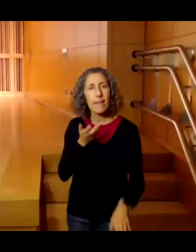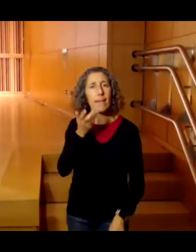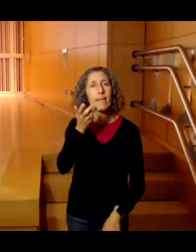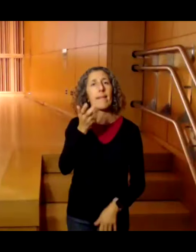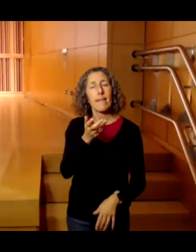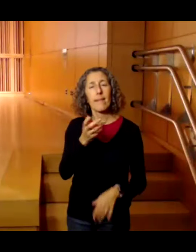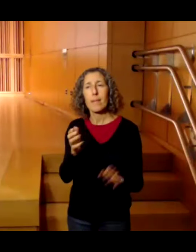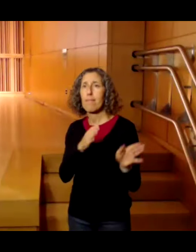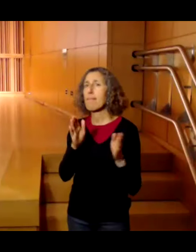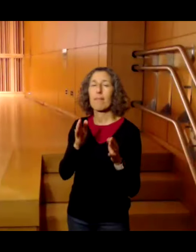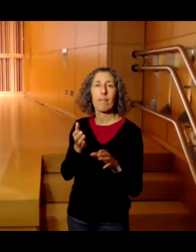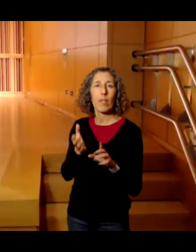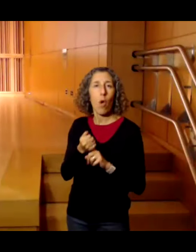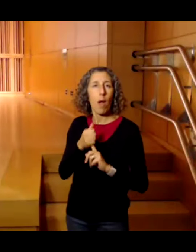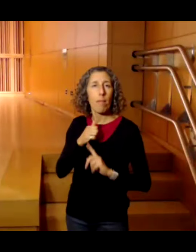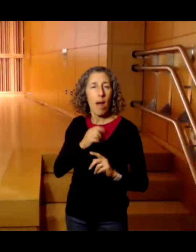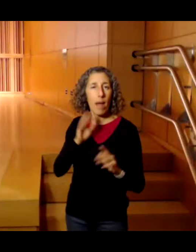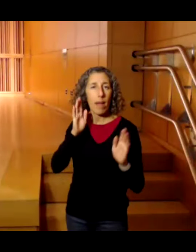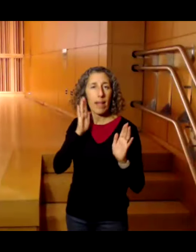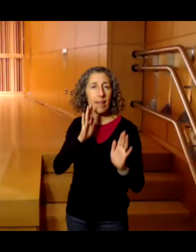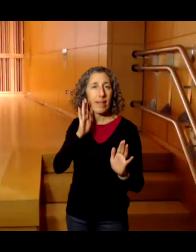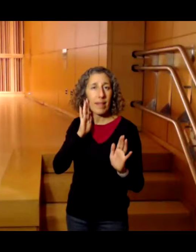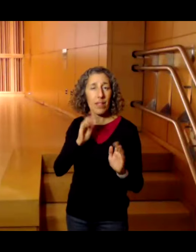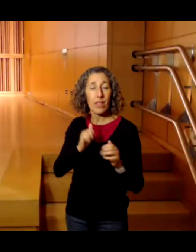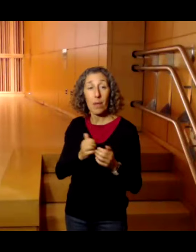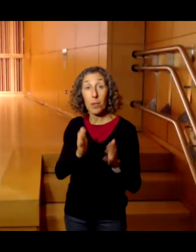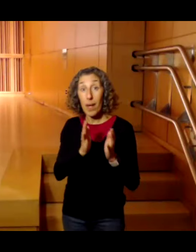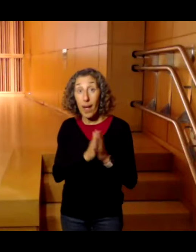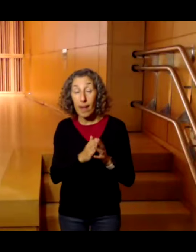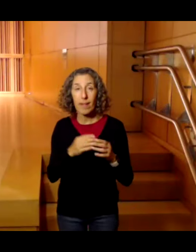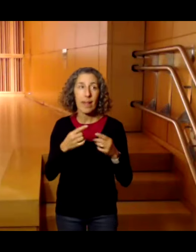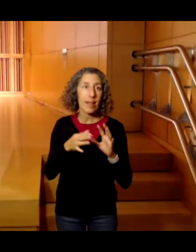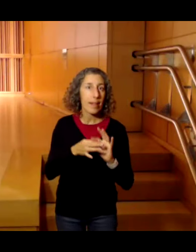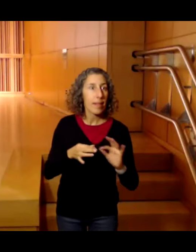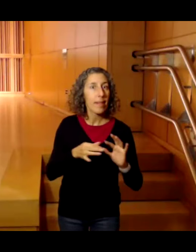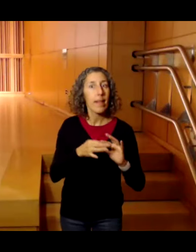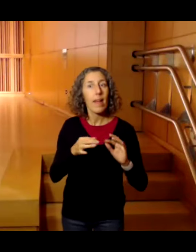How he asked and said, like a fluent Amharic speaker, my name.